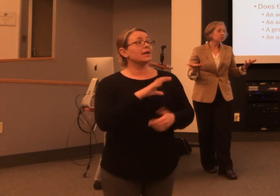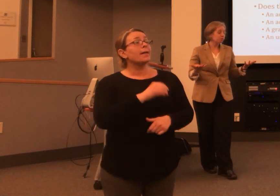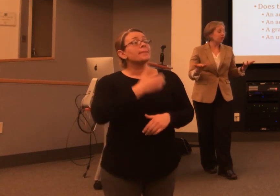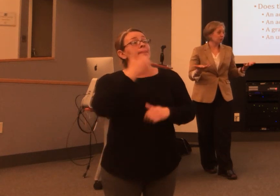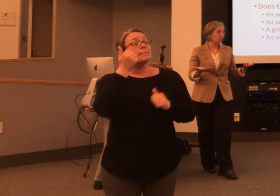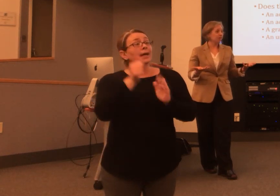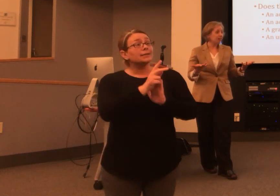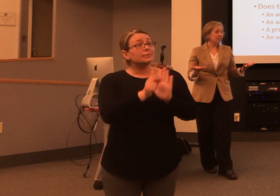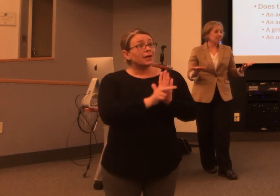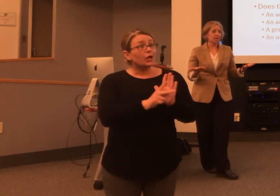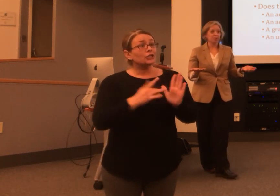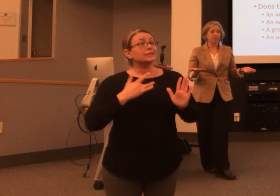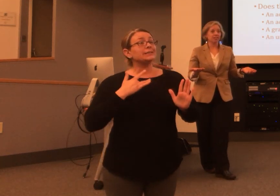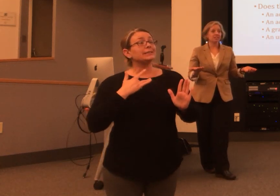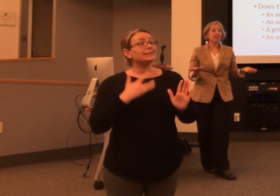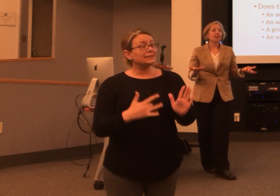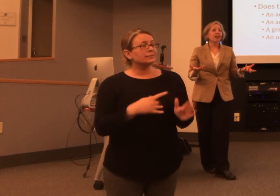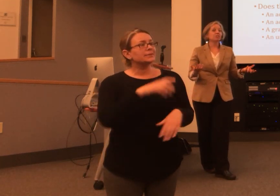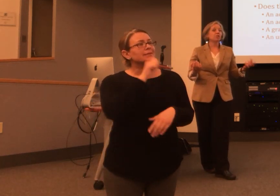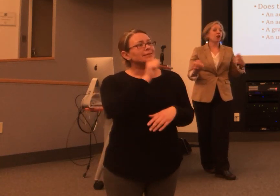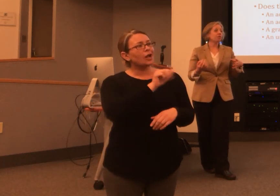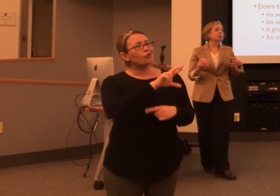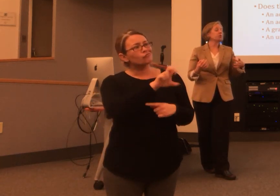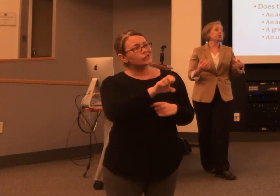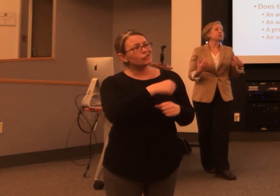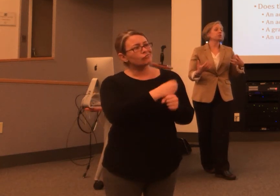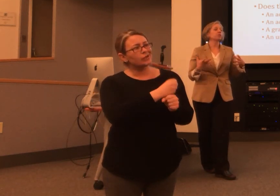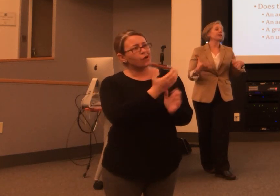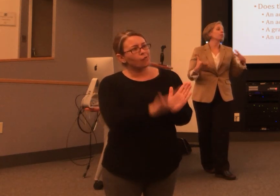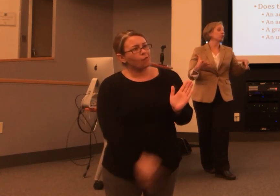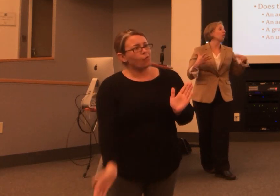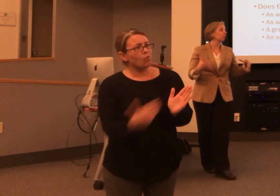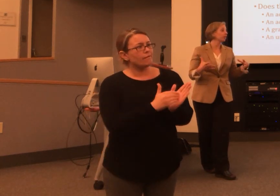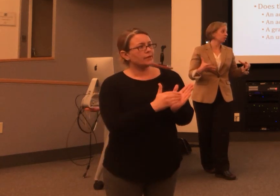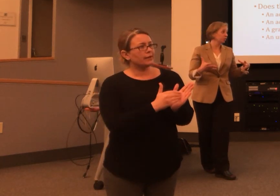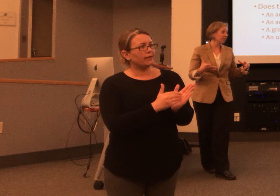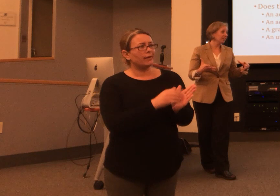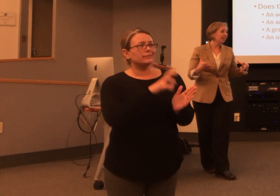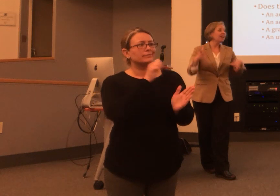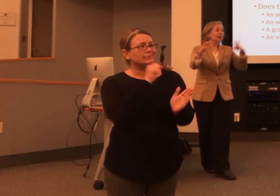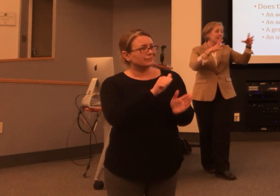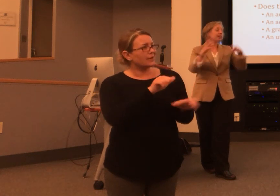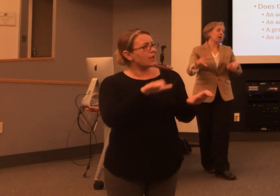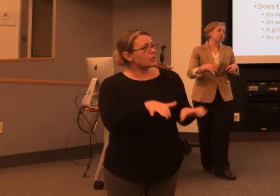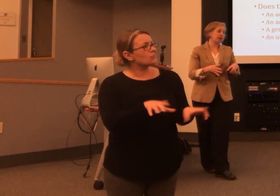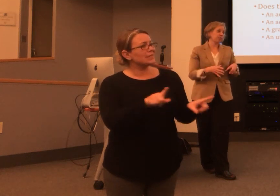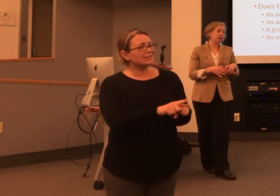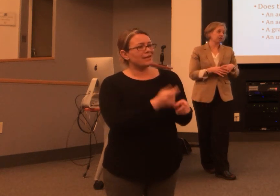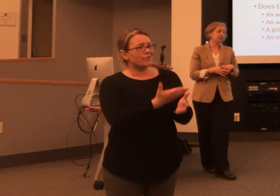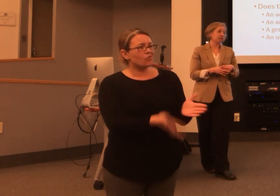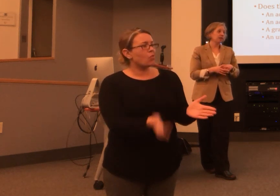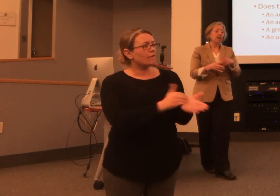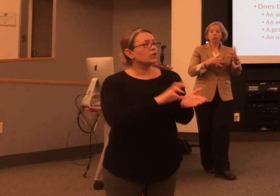mostly very well on these types of things, and so often we're trying to just figure out what you're already doing, and then capture that in policy.